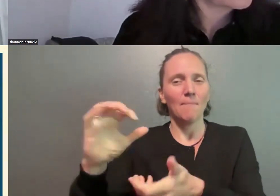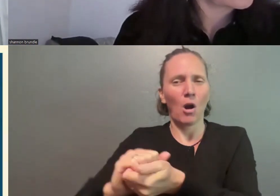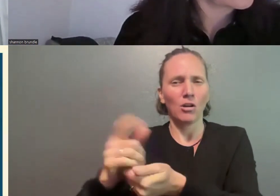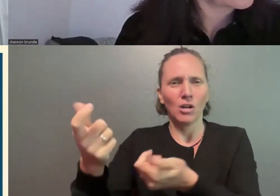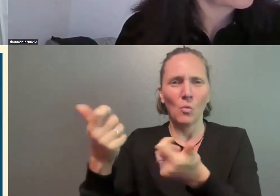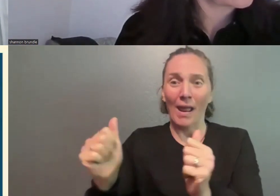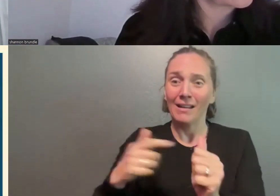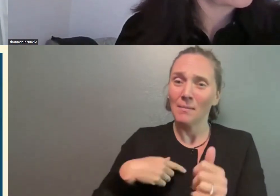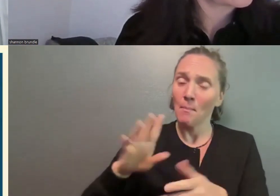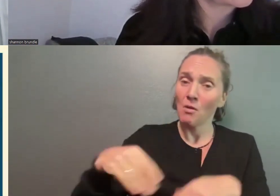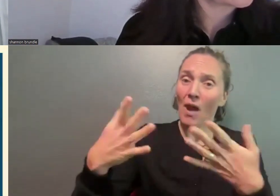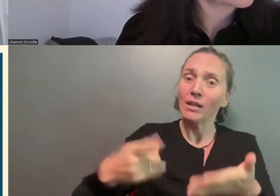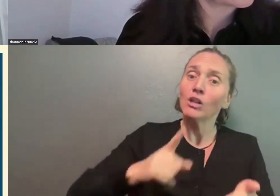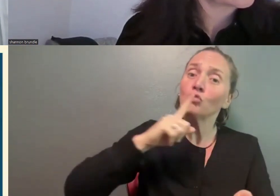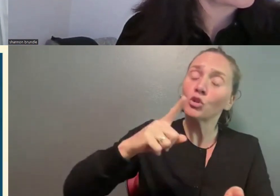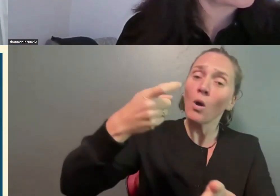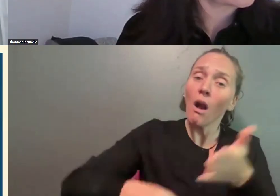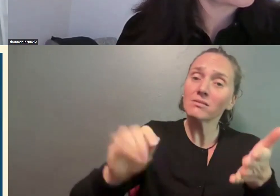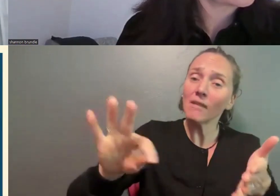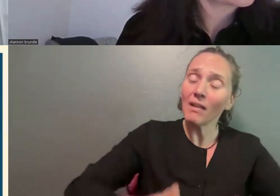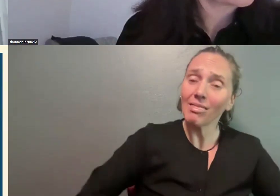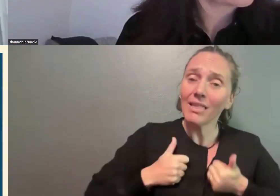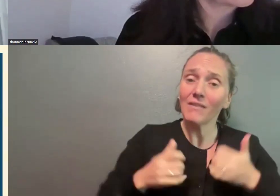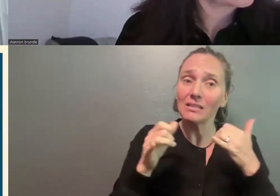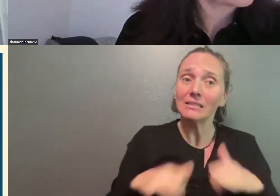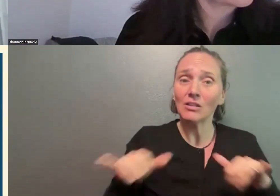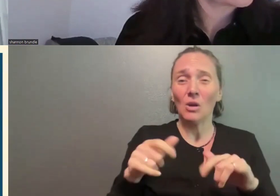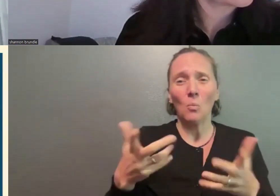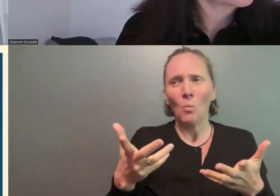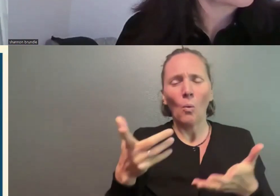what people need to meet long term financial sustainability.